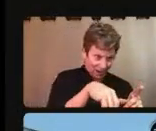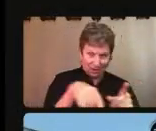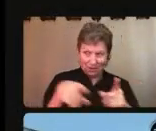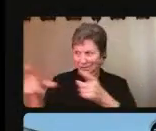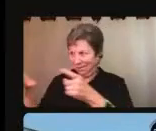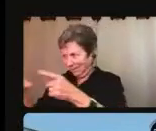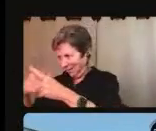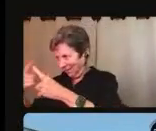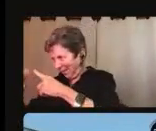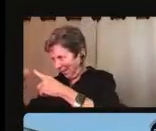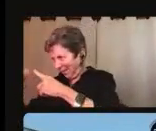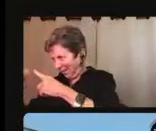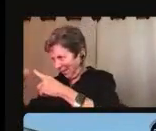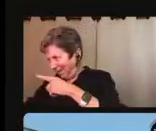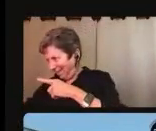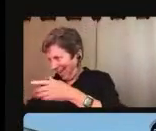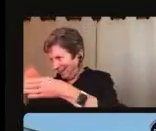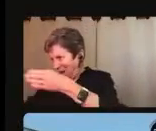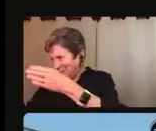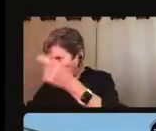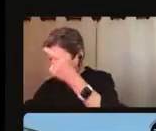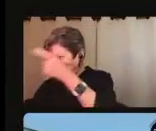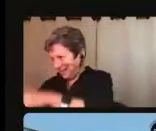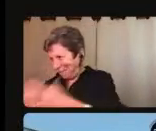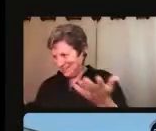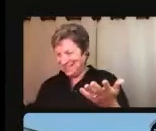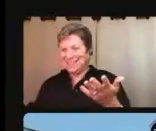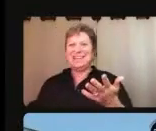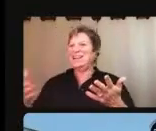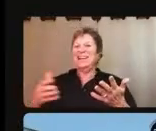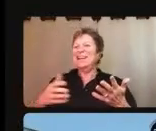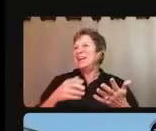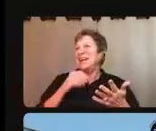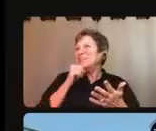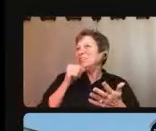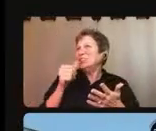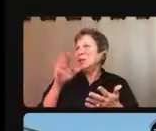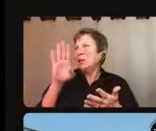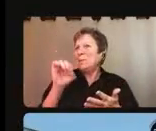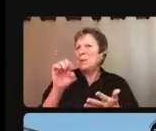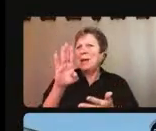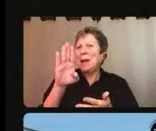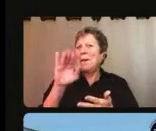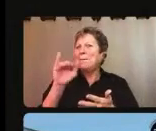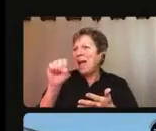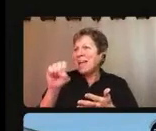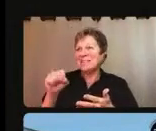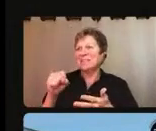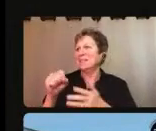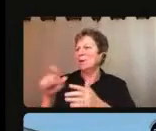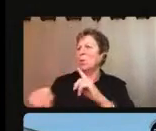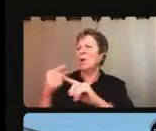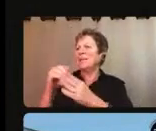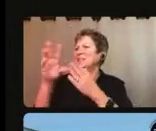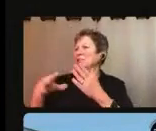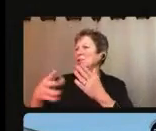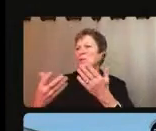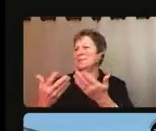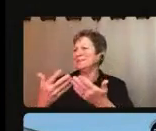IF YOU DO A THEN B FOLLOWS THAT